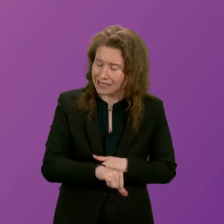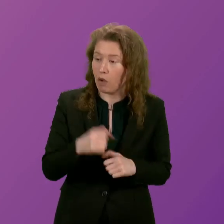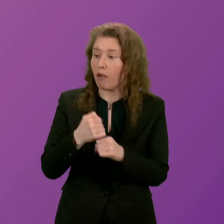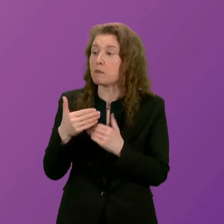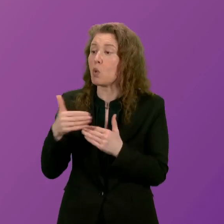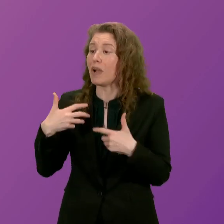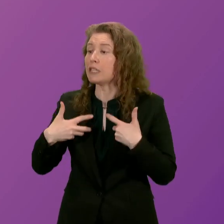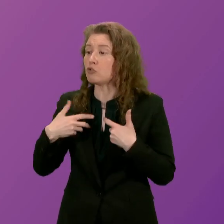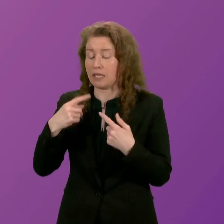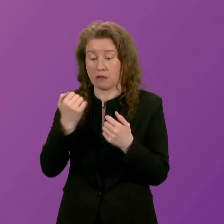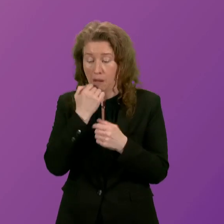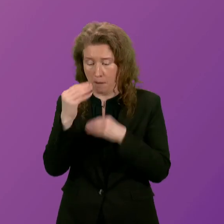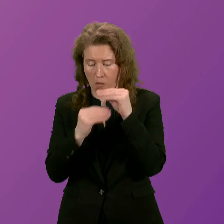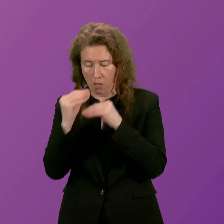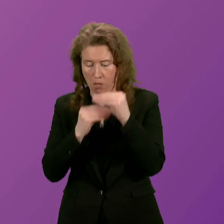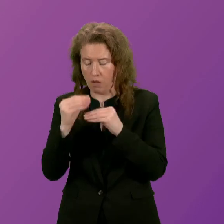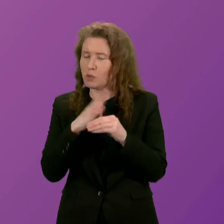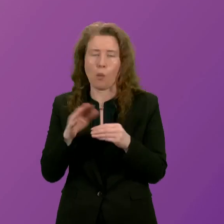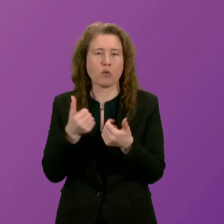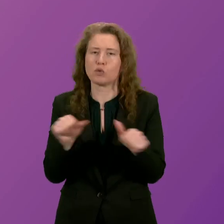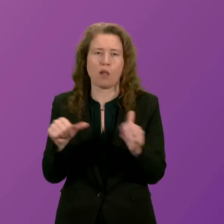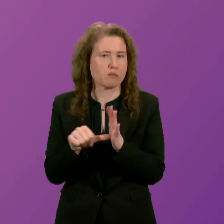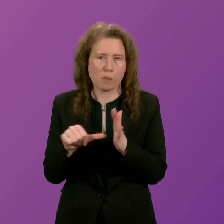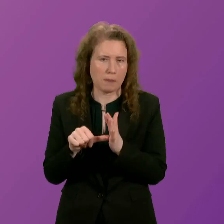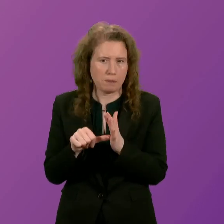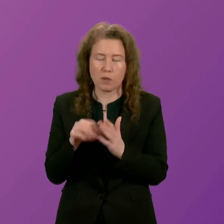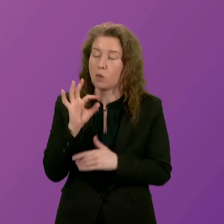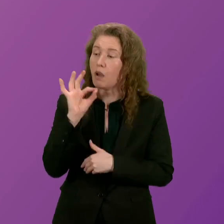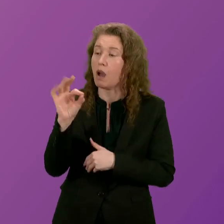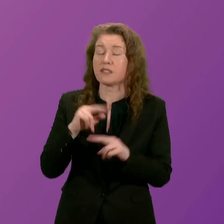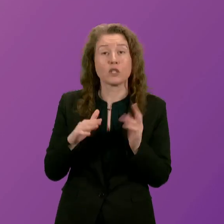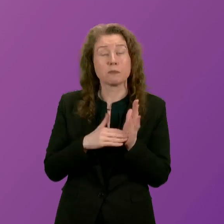in spinning numbers than in solving problems. Will the First Minister now